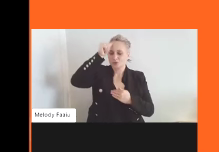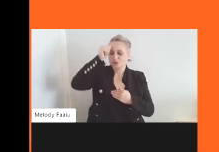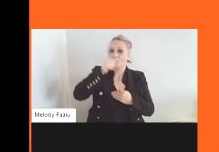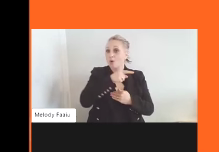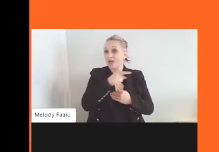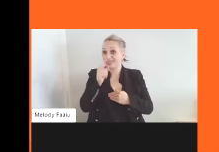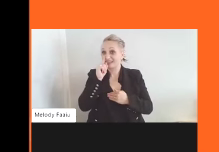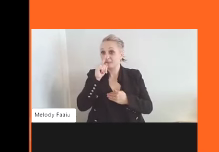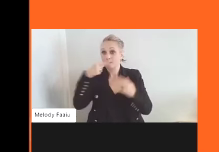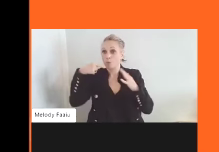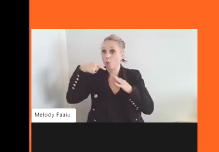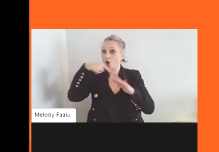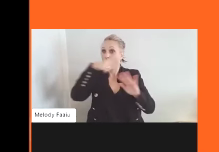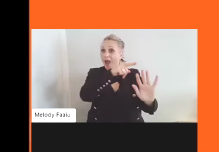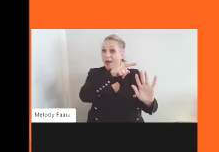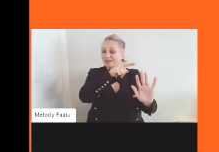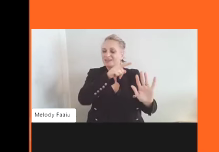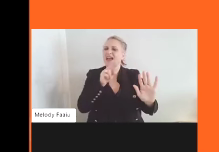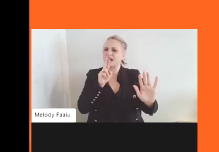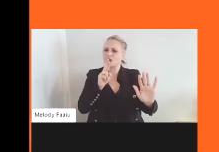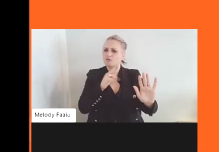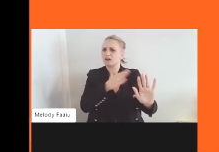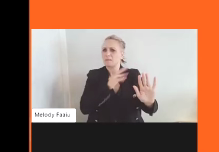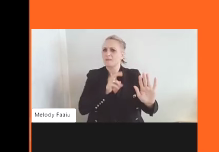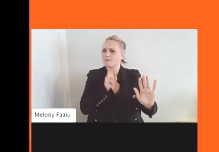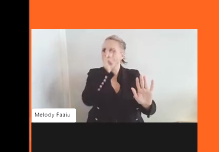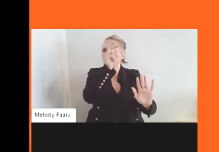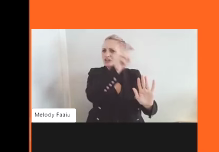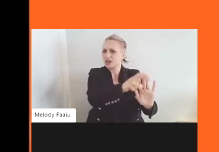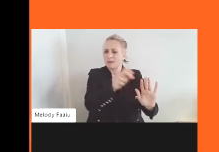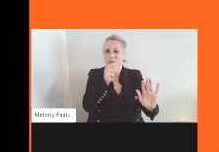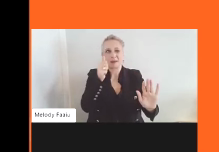idea before they start practising about what the issues are and how